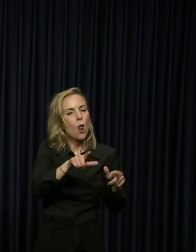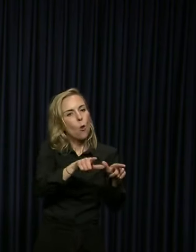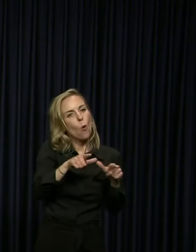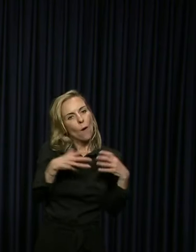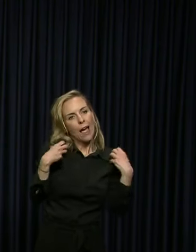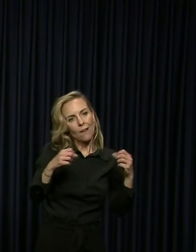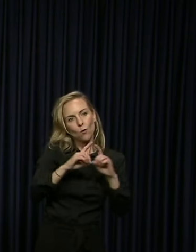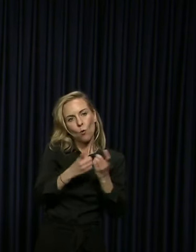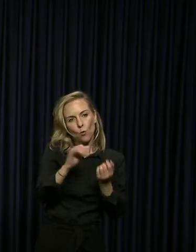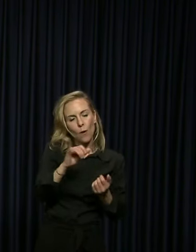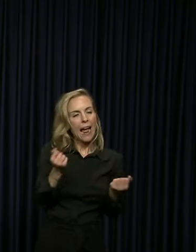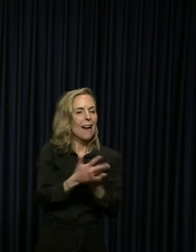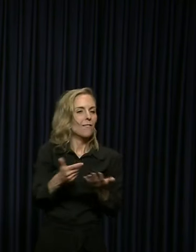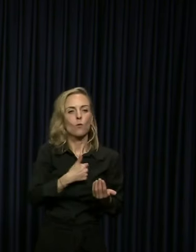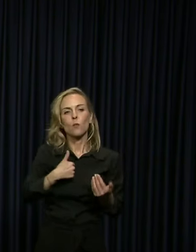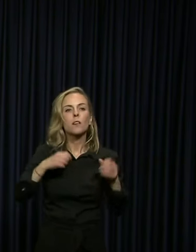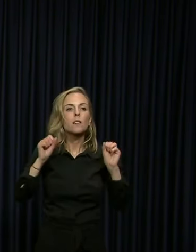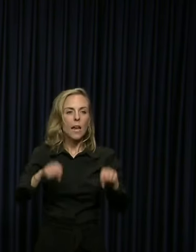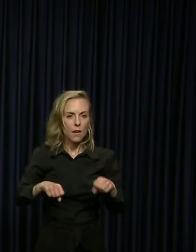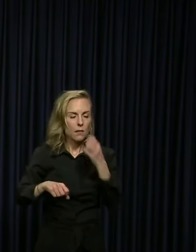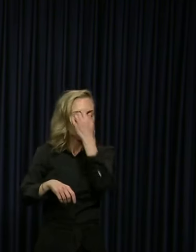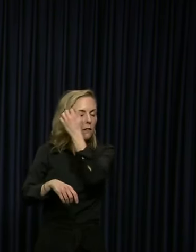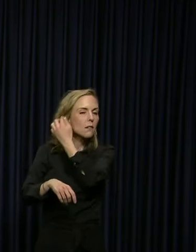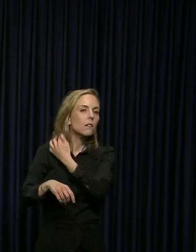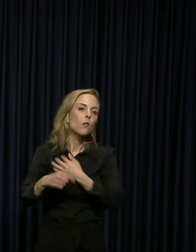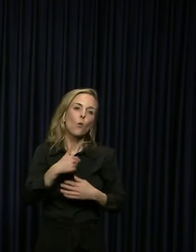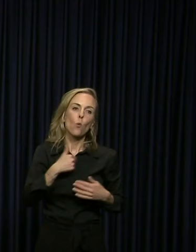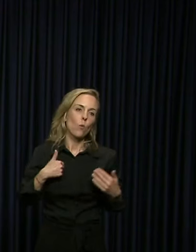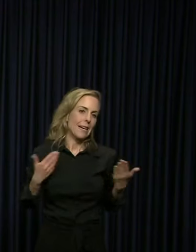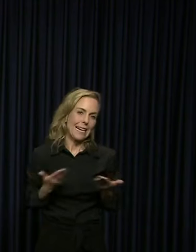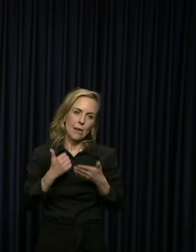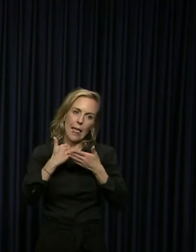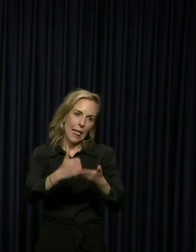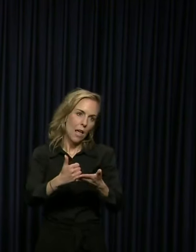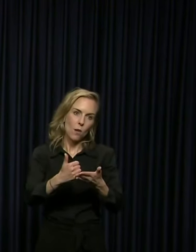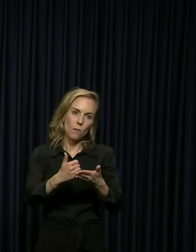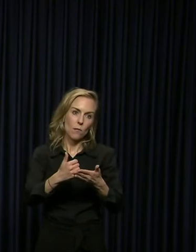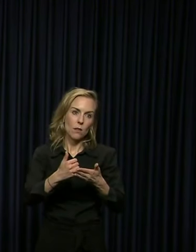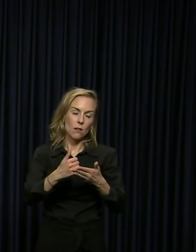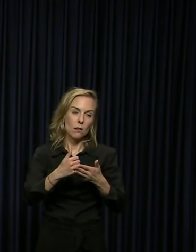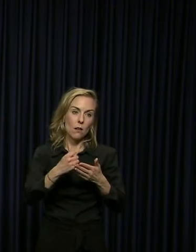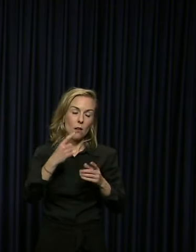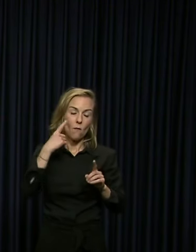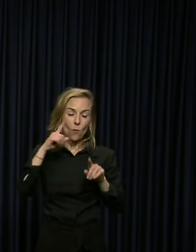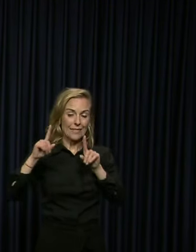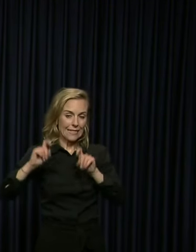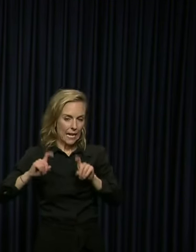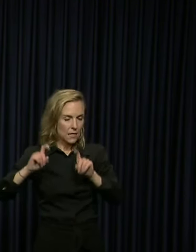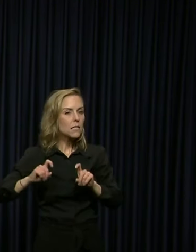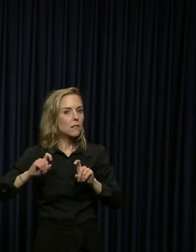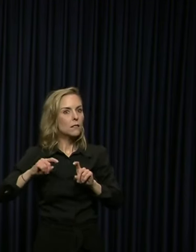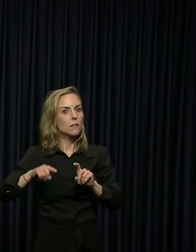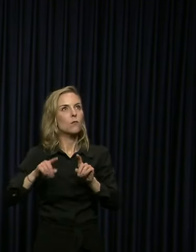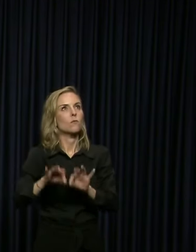SUPPLIES FROM HHS THROUGH A CONTRACT THAT WE HAD AND WE TRY